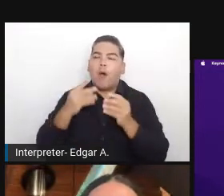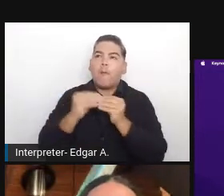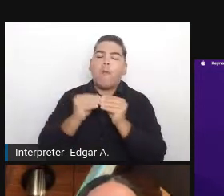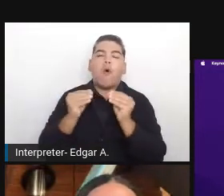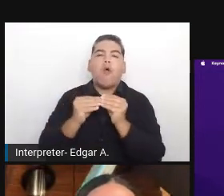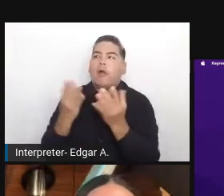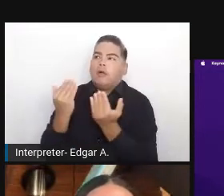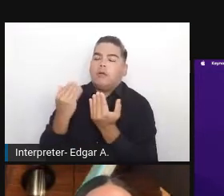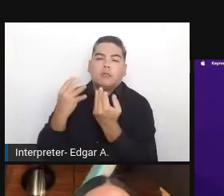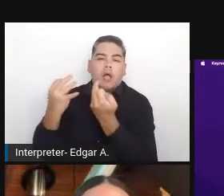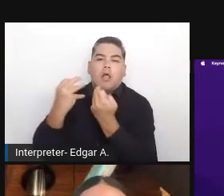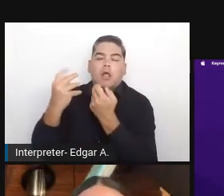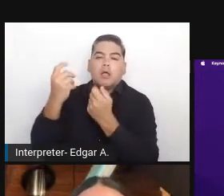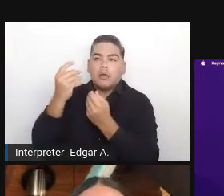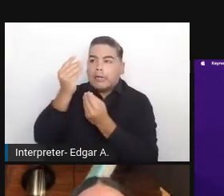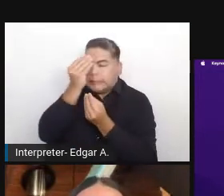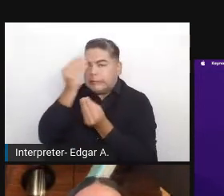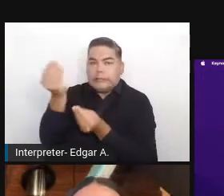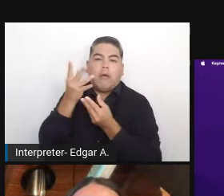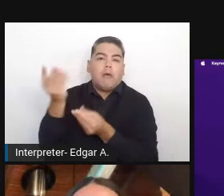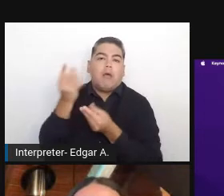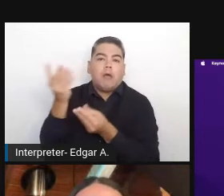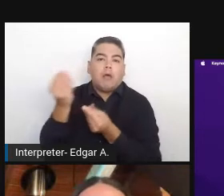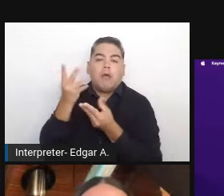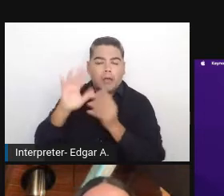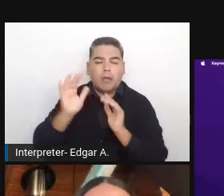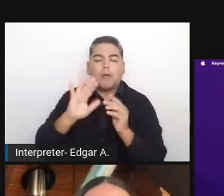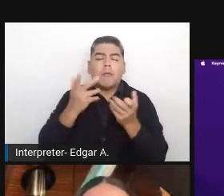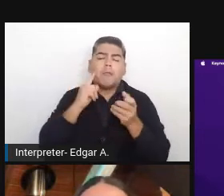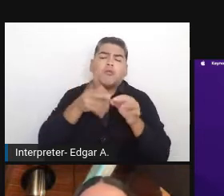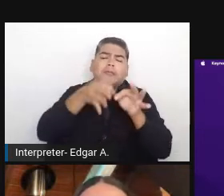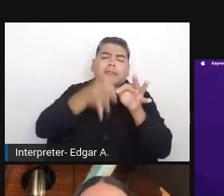For instance, on contact forms, contact forms often have phone numbers.